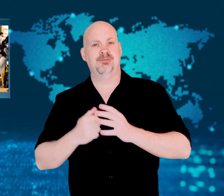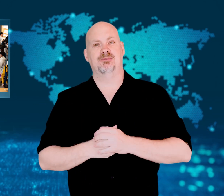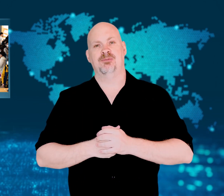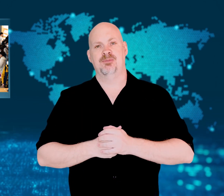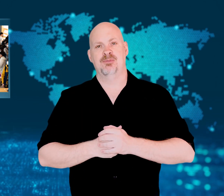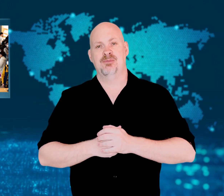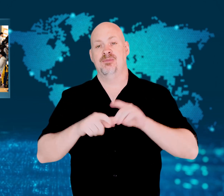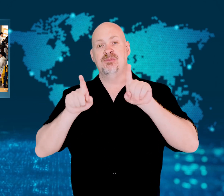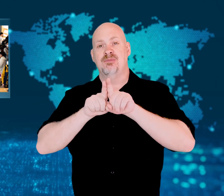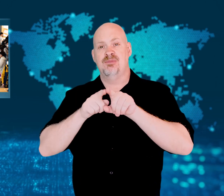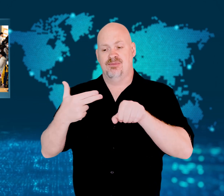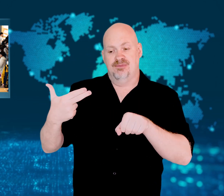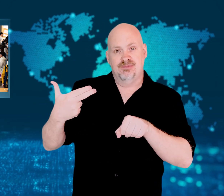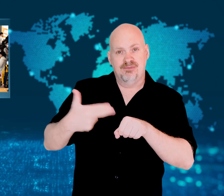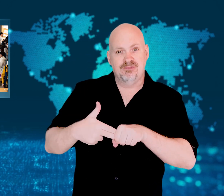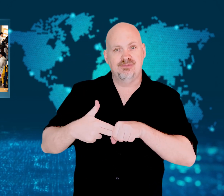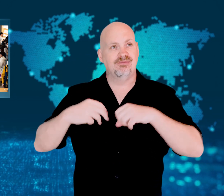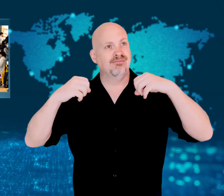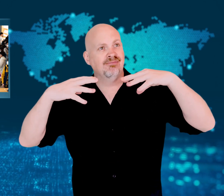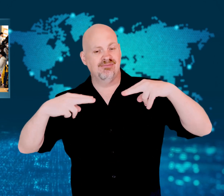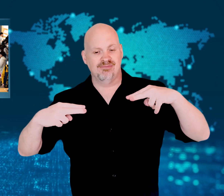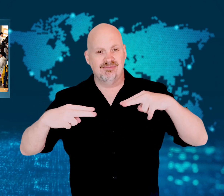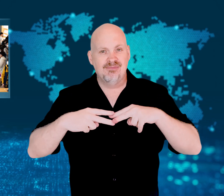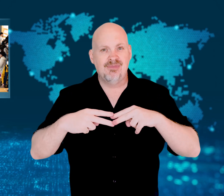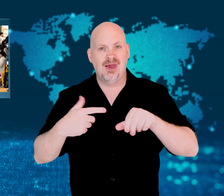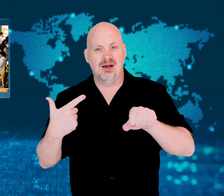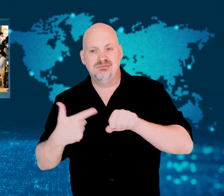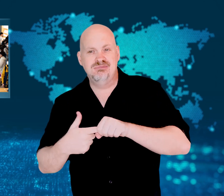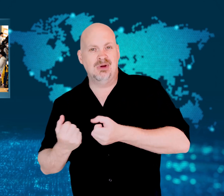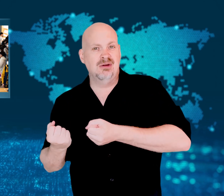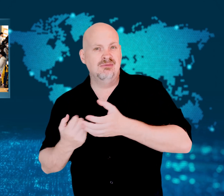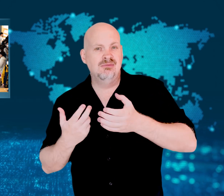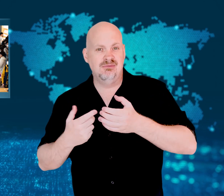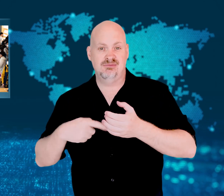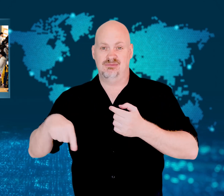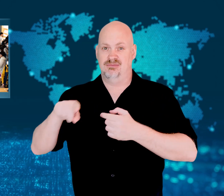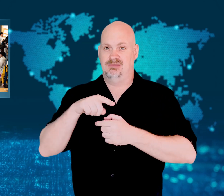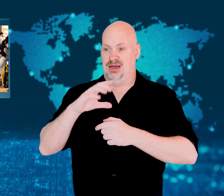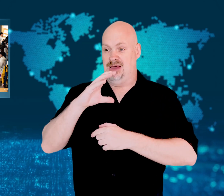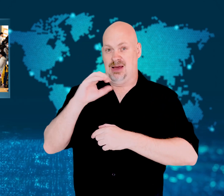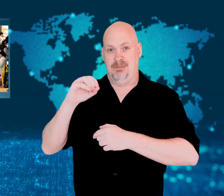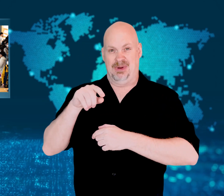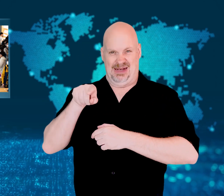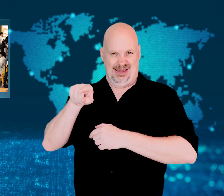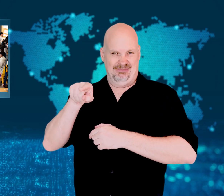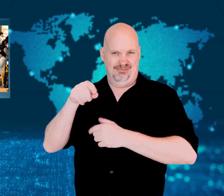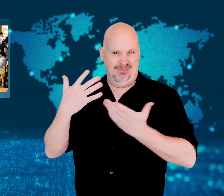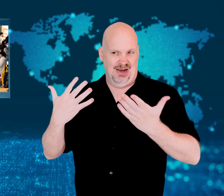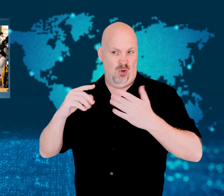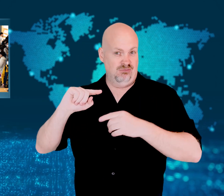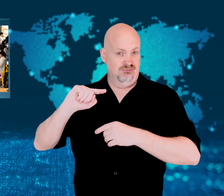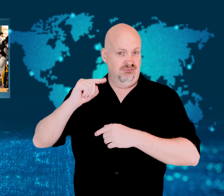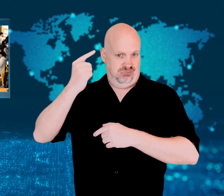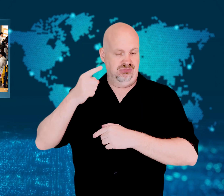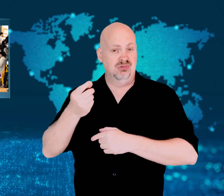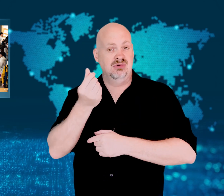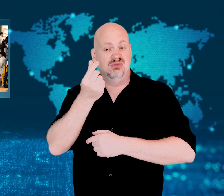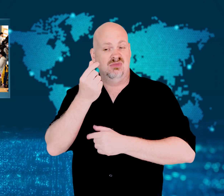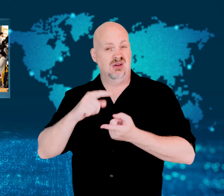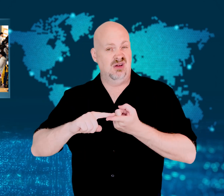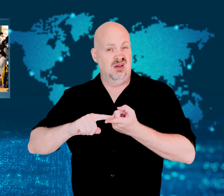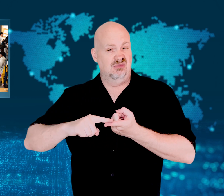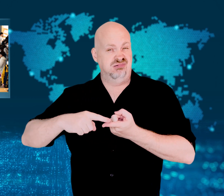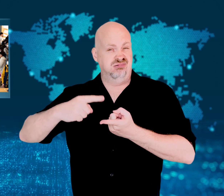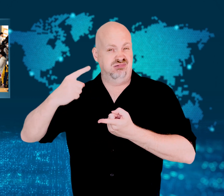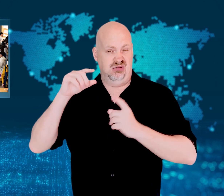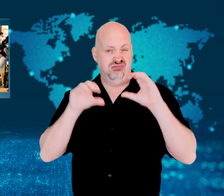since it hit a record high in November 2021.